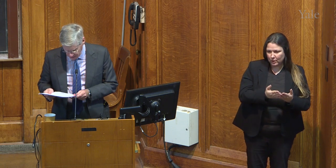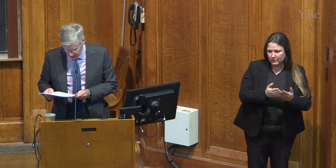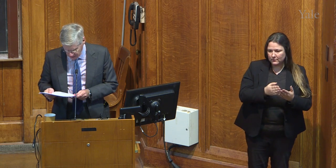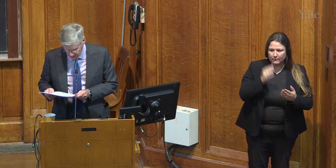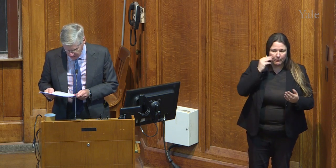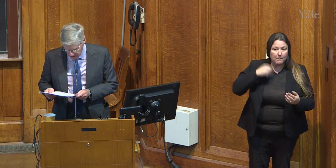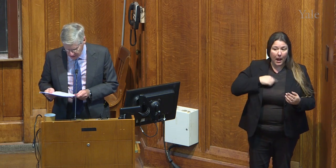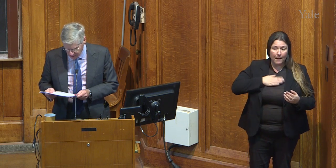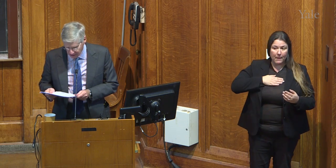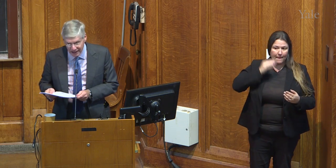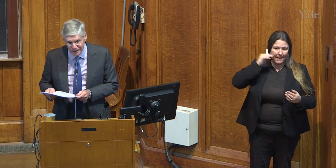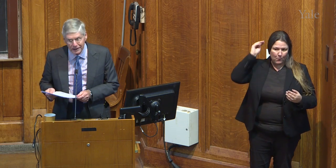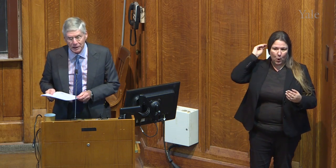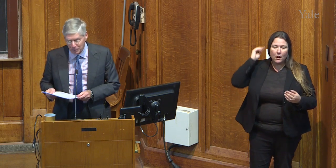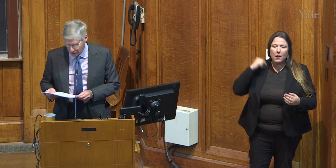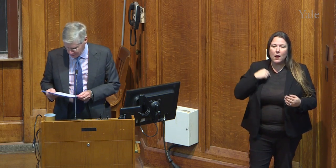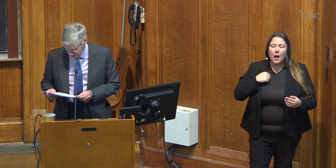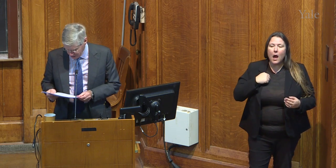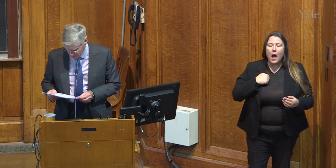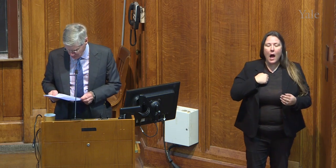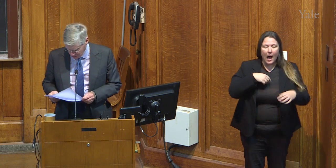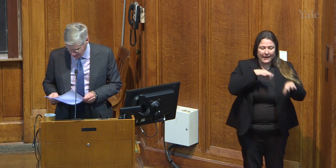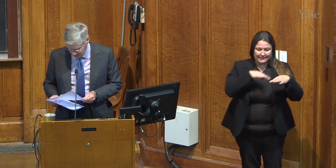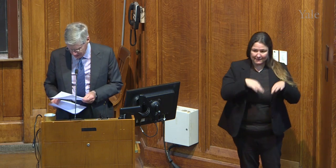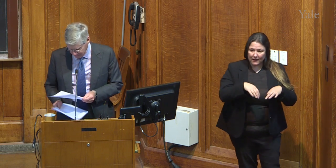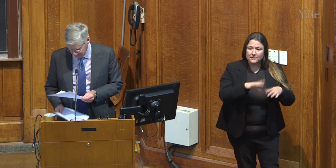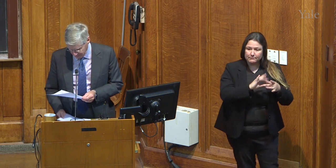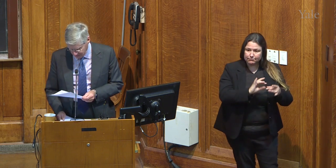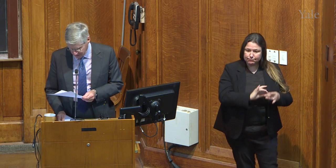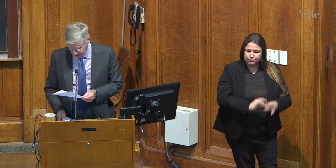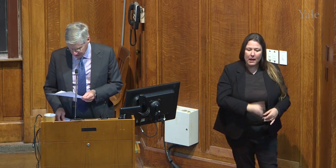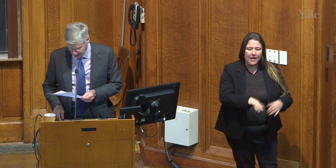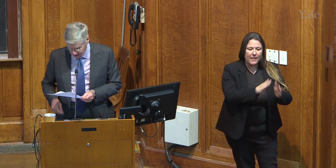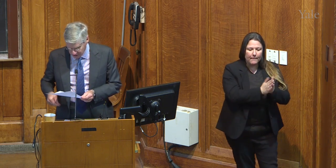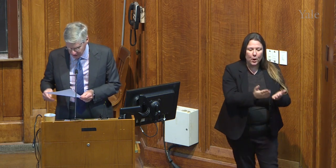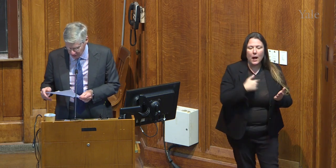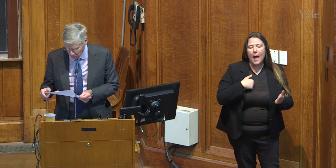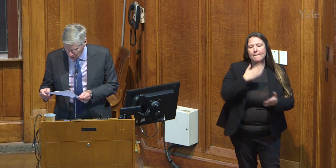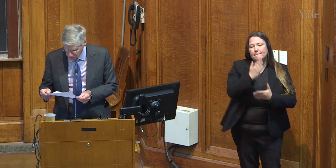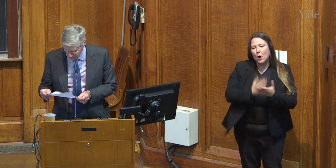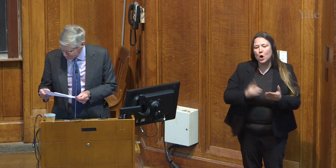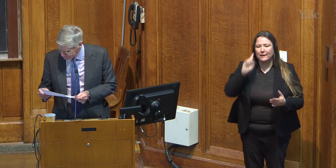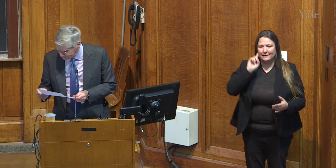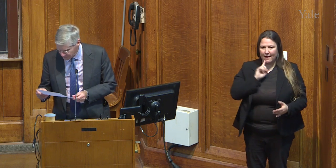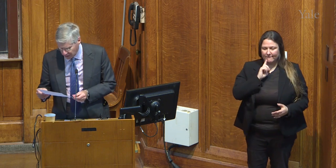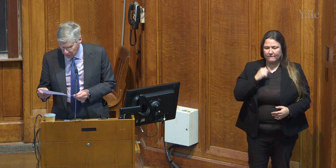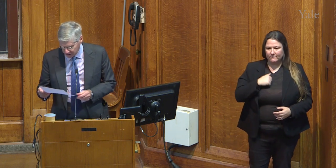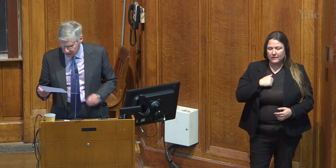As I discuss at length in that book, I am partially Deaf, a condition that arose following